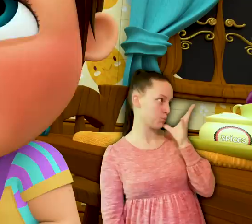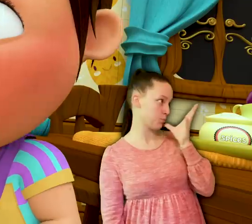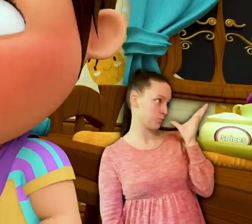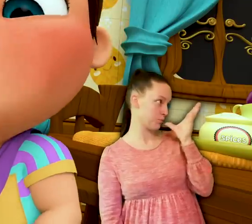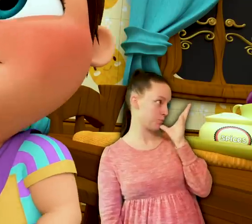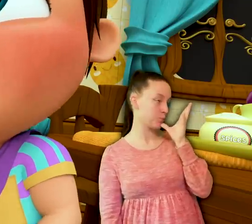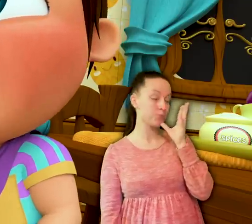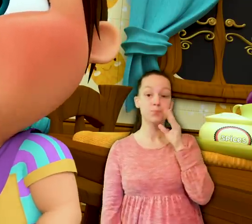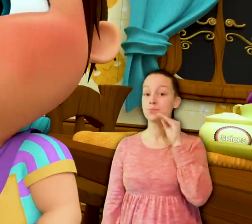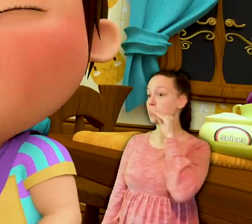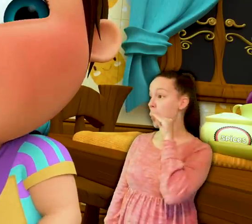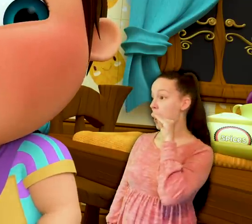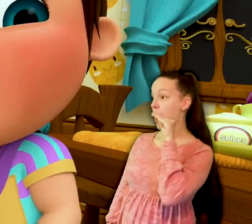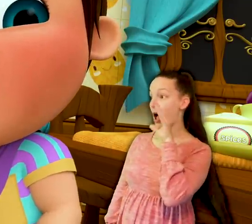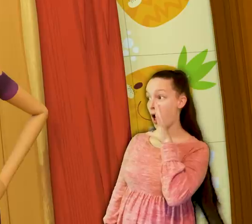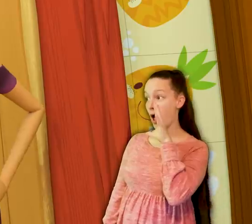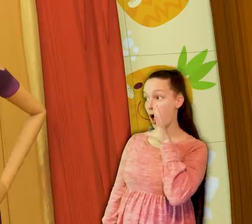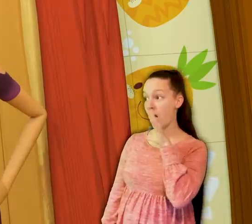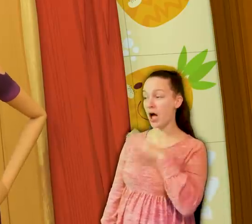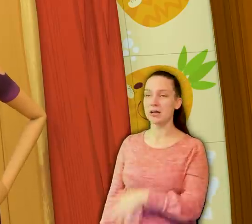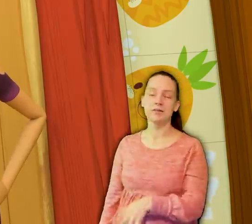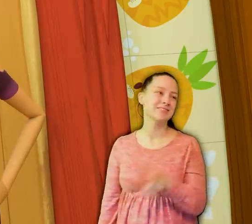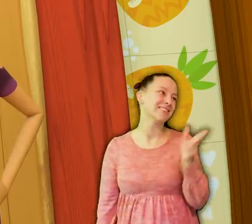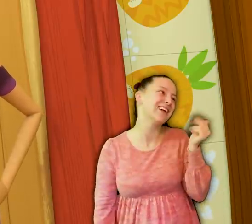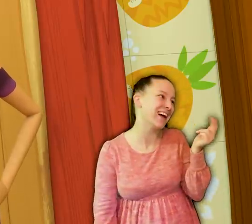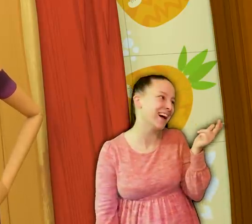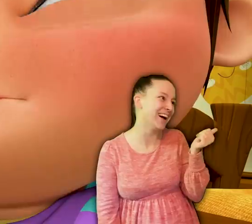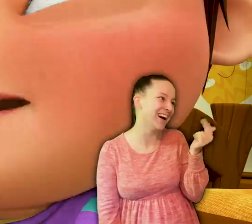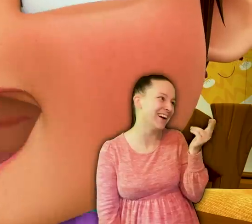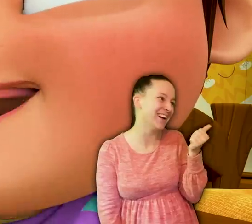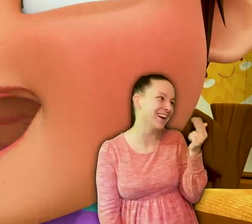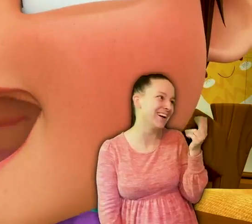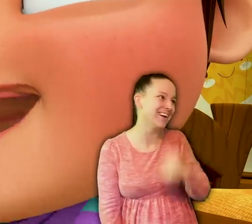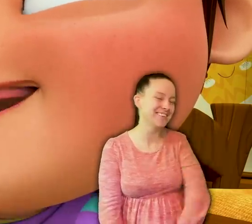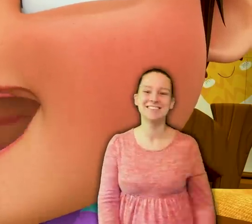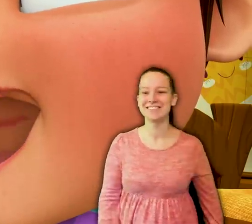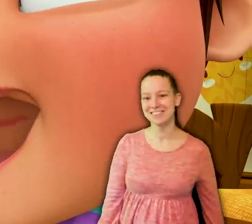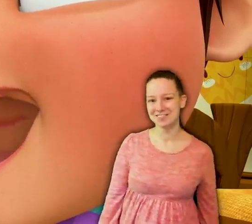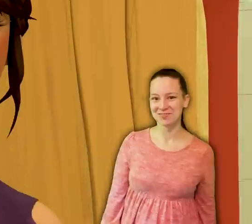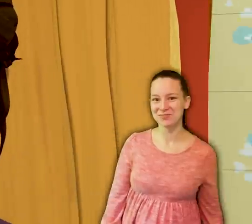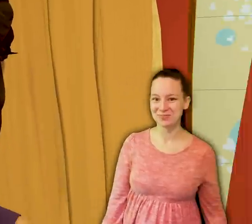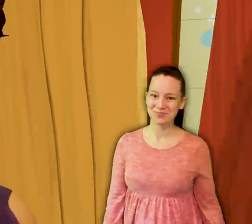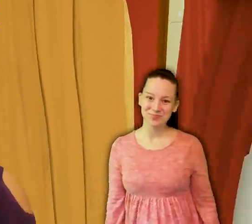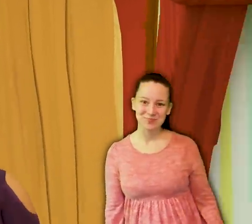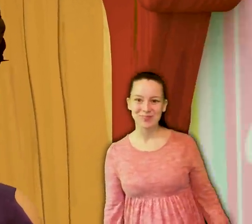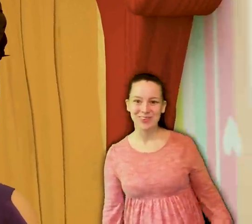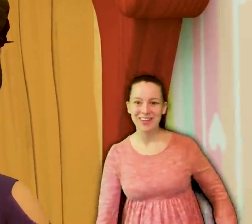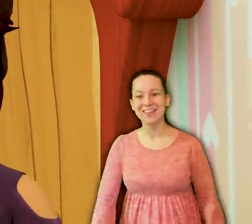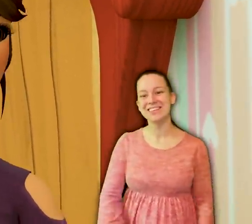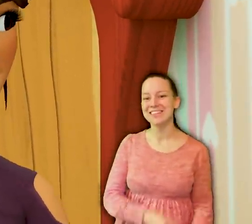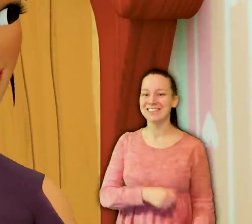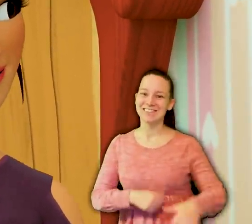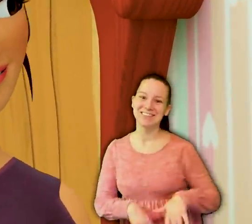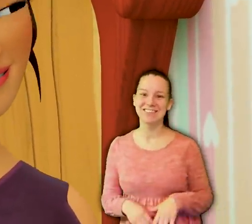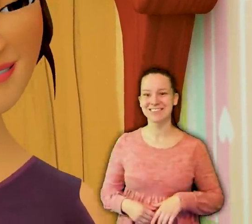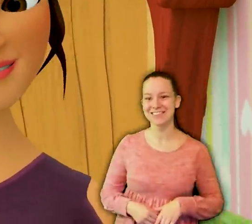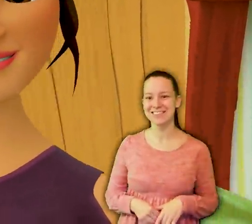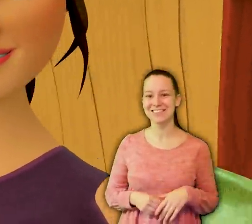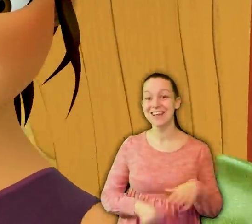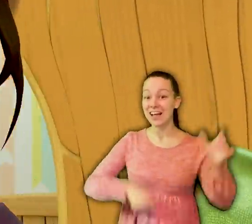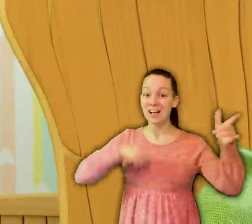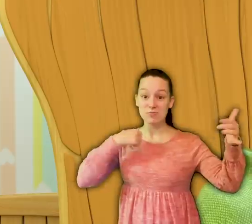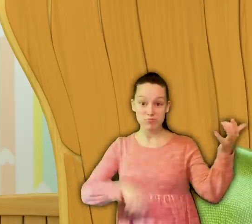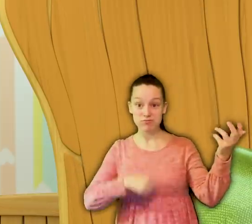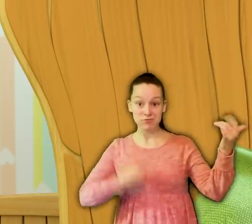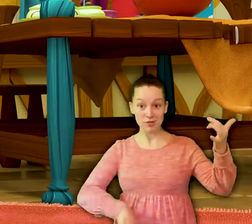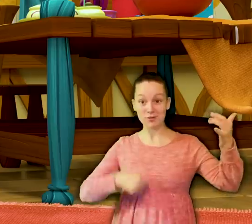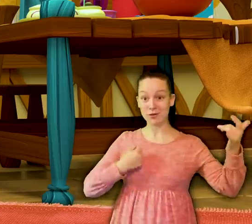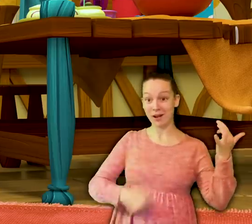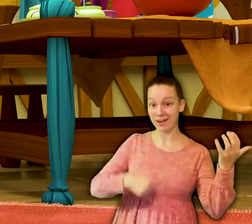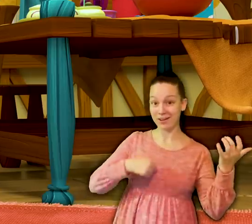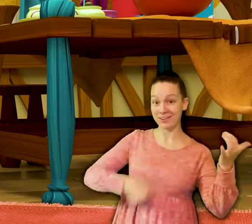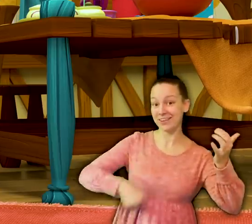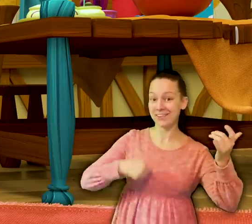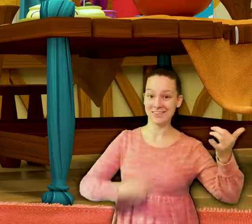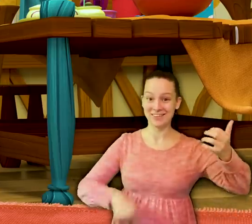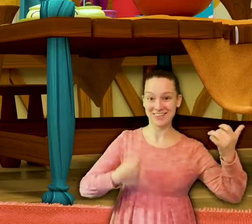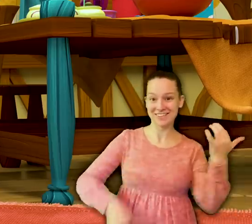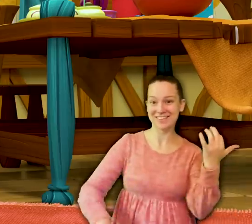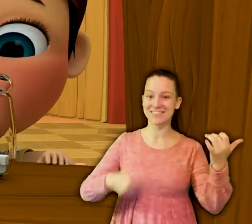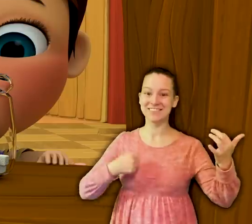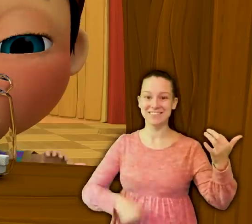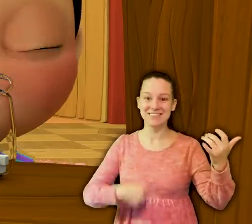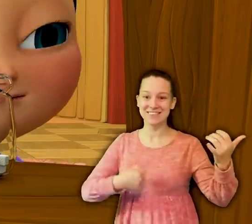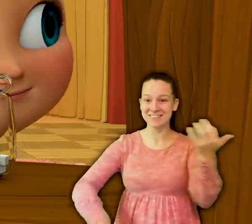It’s the end